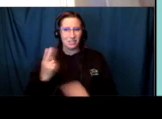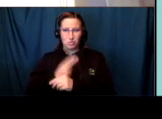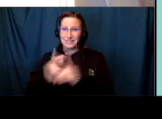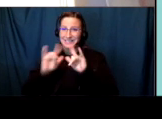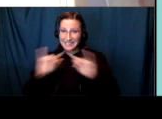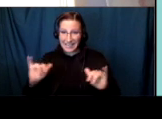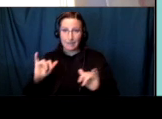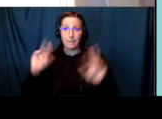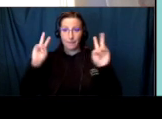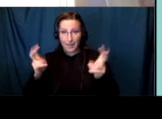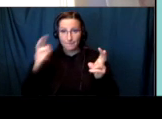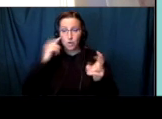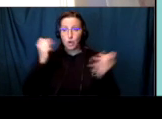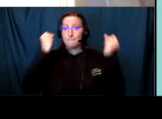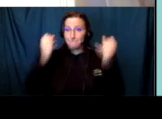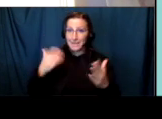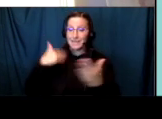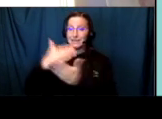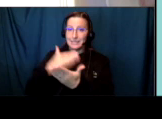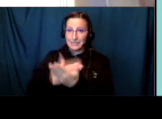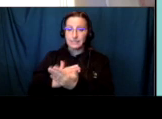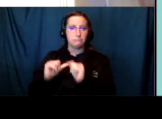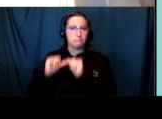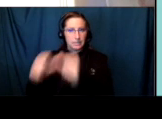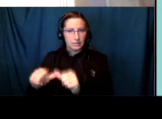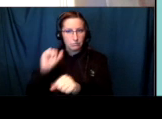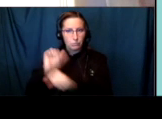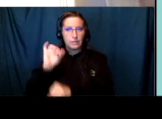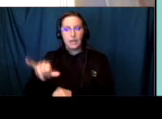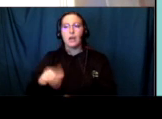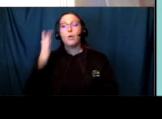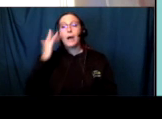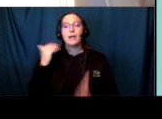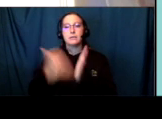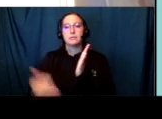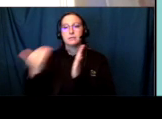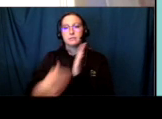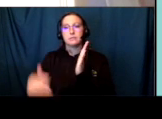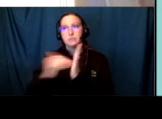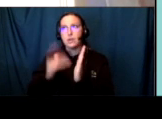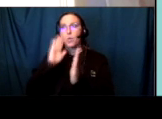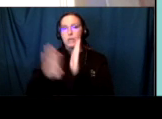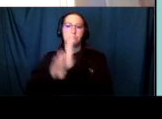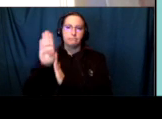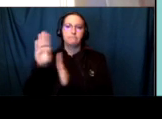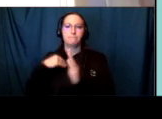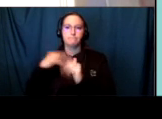lessons and keep working on it because that repetition builds language and builds confidence for that kid.